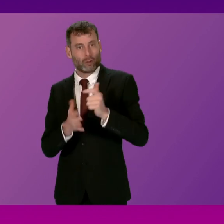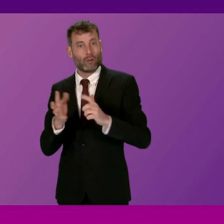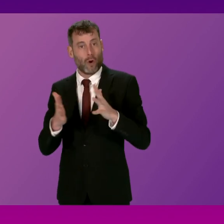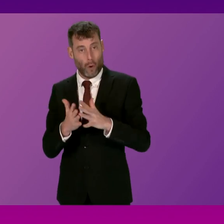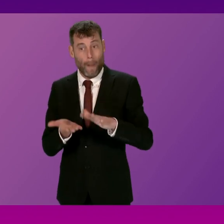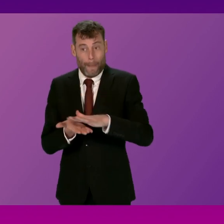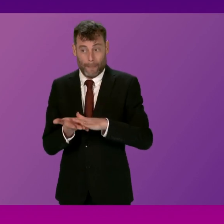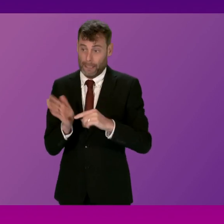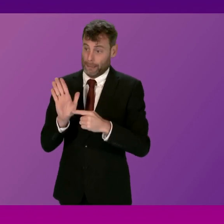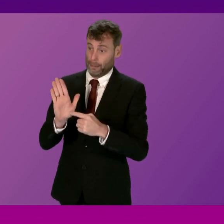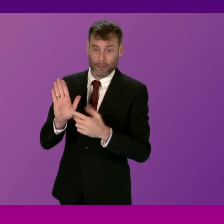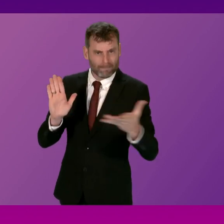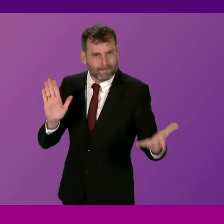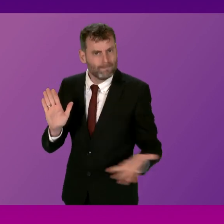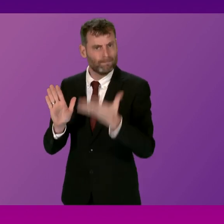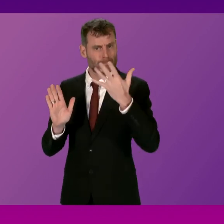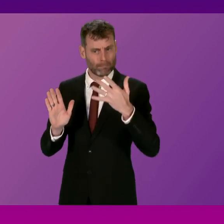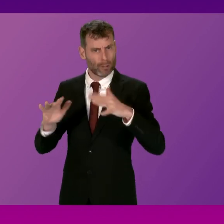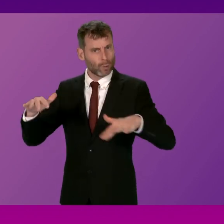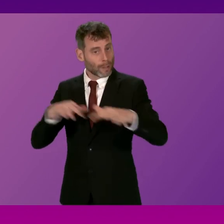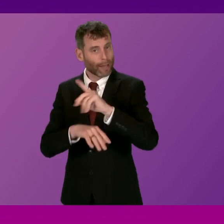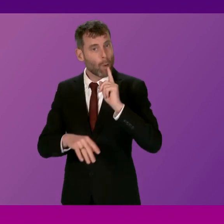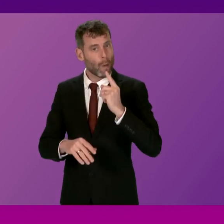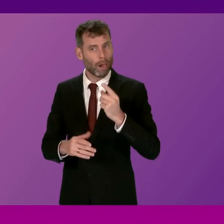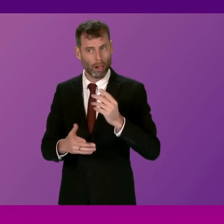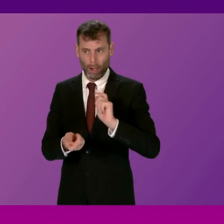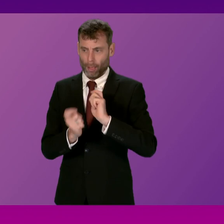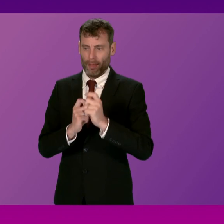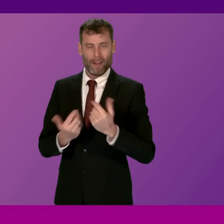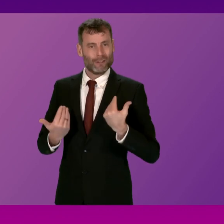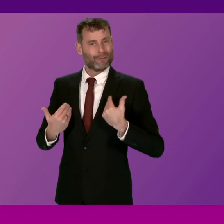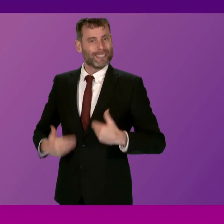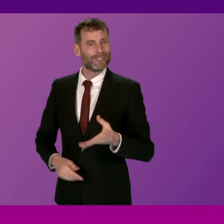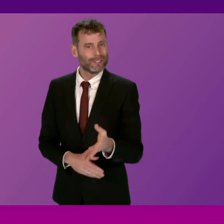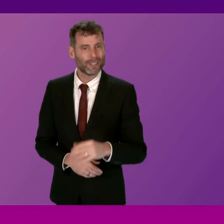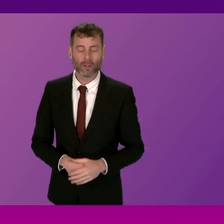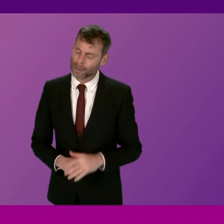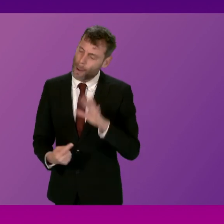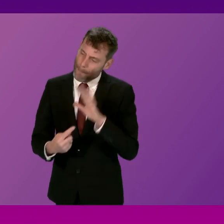As we move forward, it is crucial that we continue to engage with and listen to the disabled community.